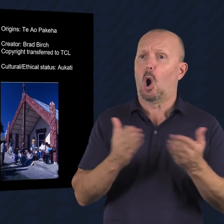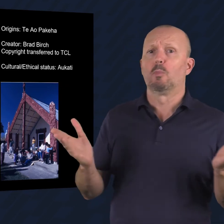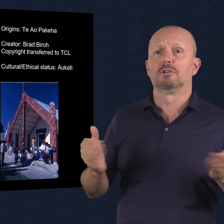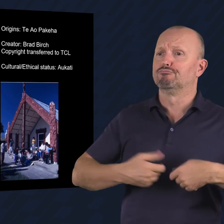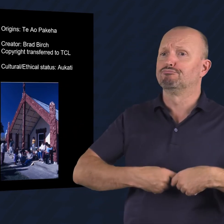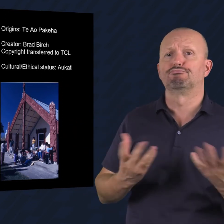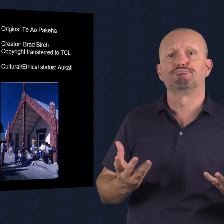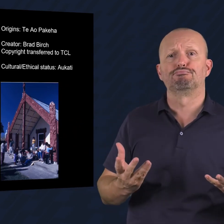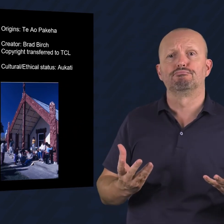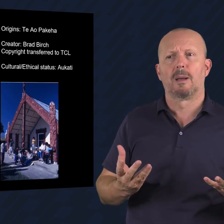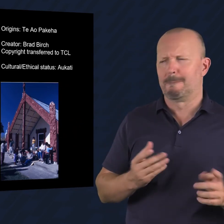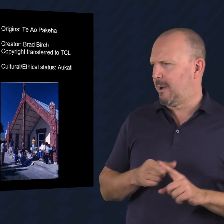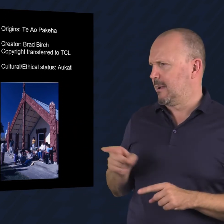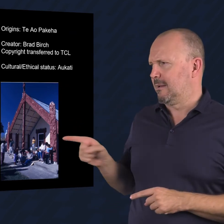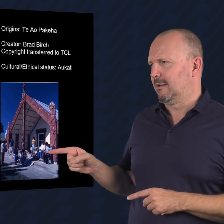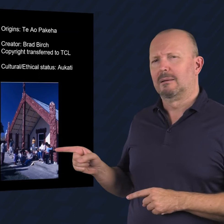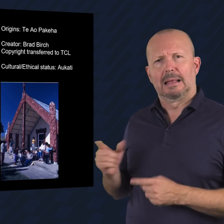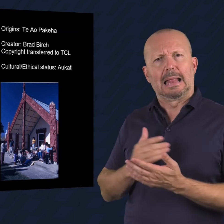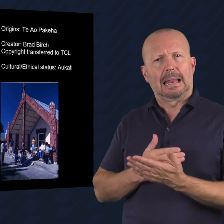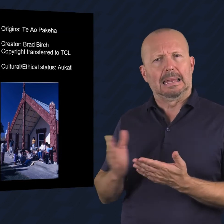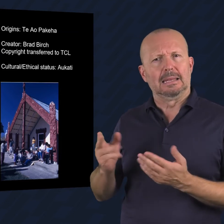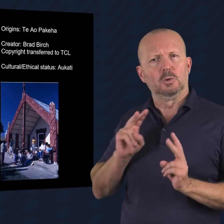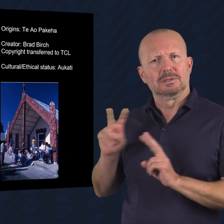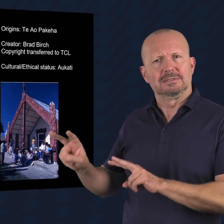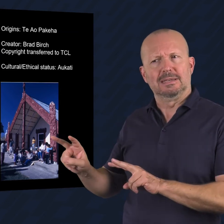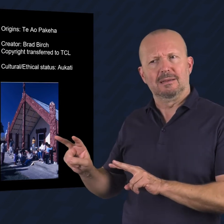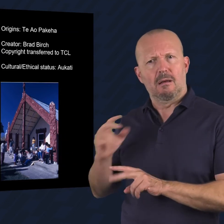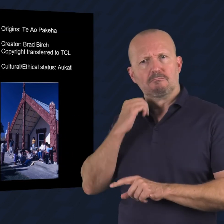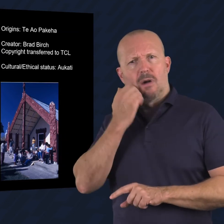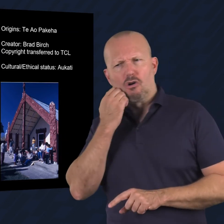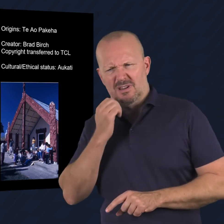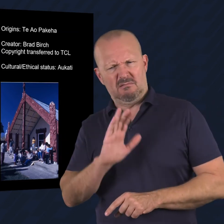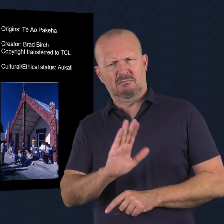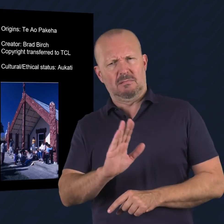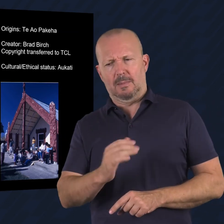However, it's clearly an image where, "that's ours, we connect to it," also applies